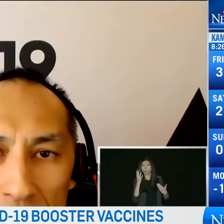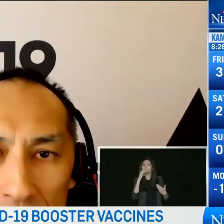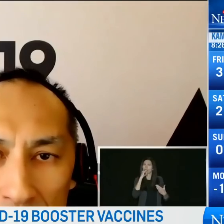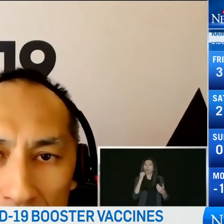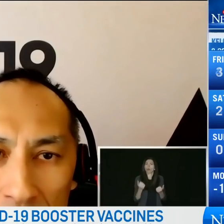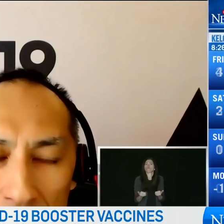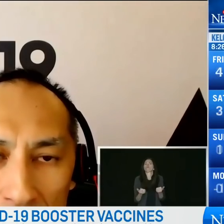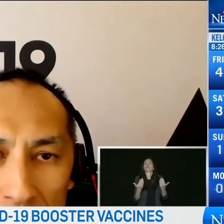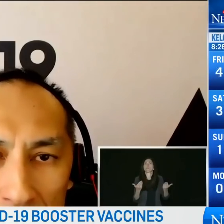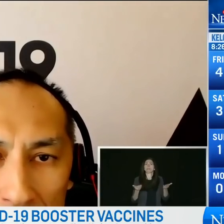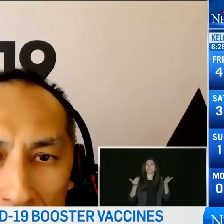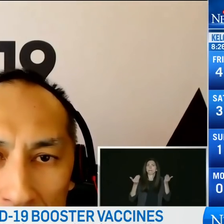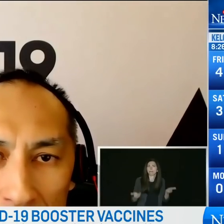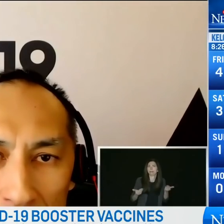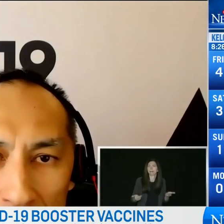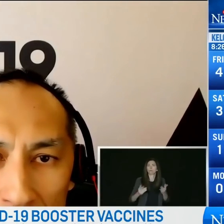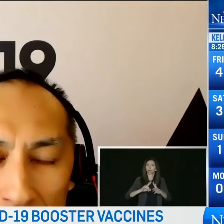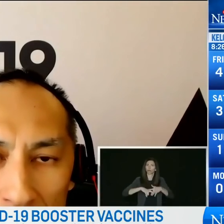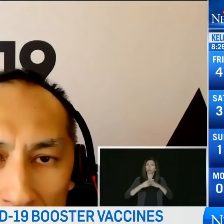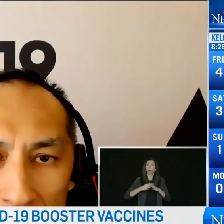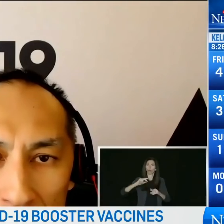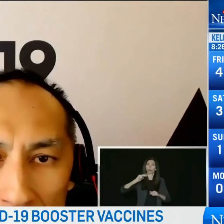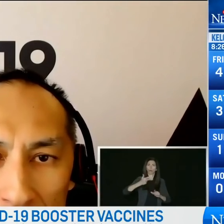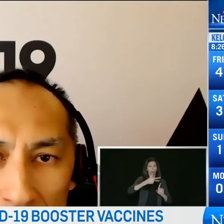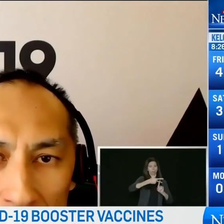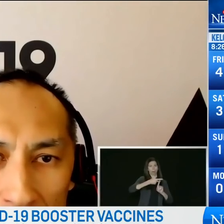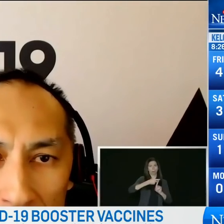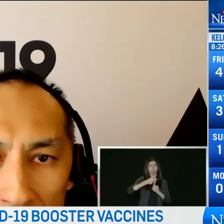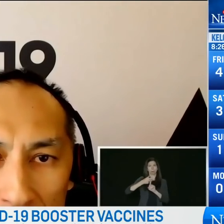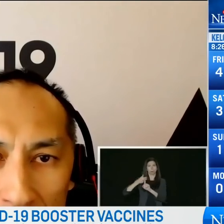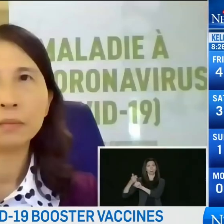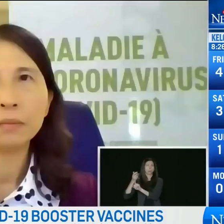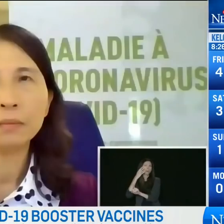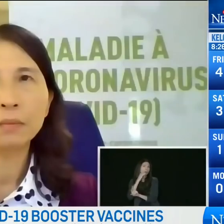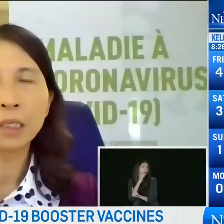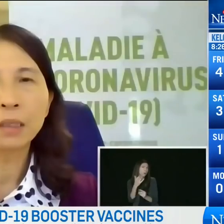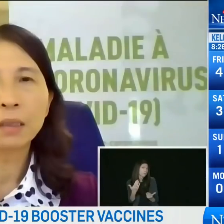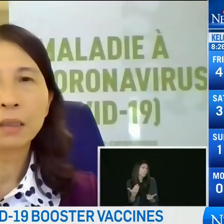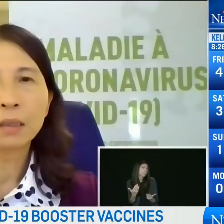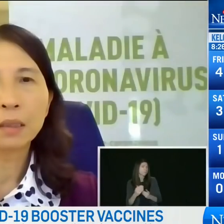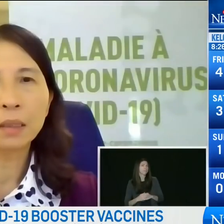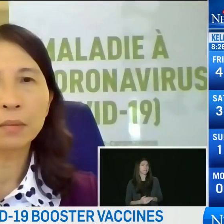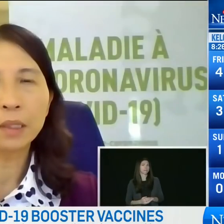VACCINE. I THINK IT'S ONLY A MATTER OF TIME FOR ADULTS BELOW 50 THAT THEY'RE GOING GET A VACCINE. WHY NOT GET AHEAD OF IT NOW AND